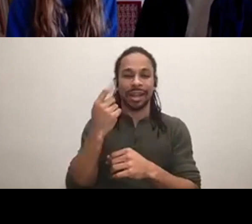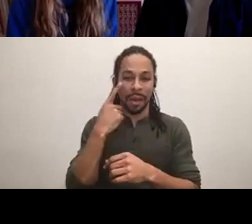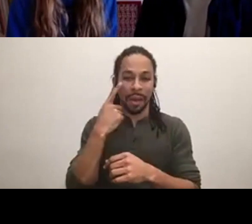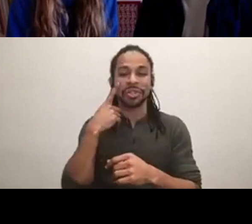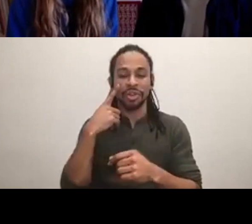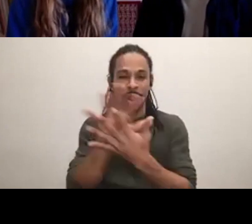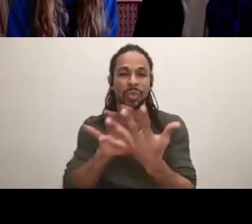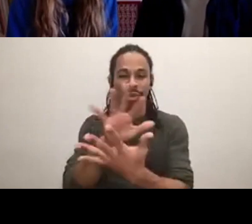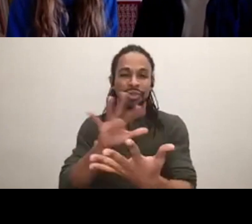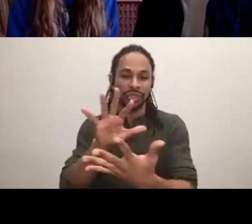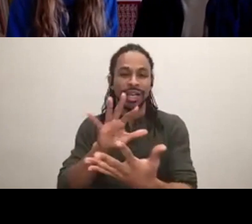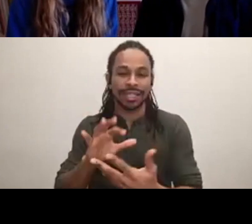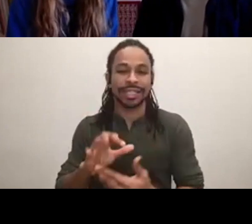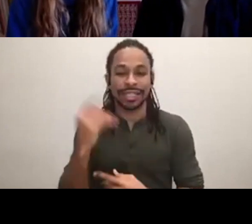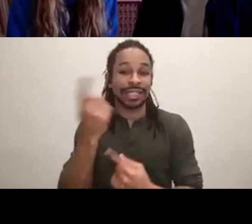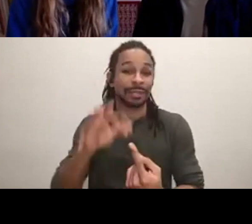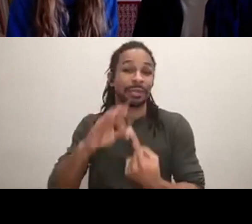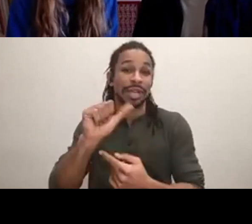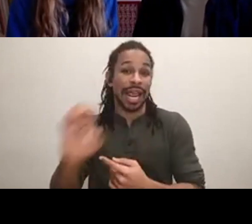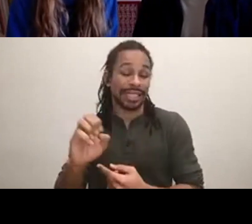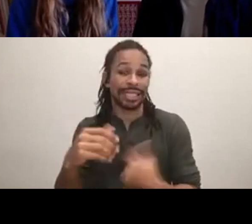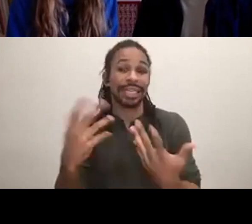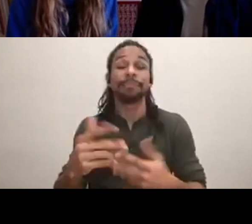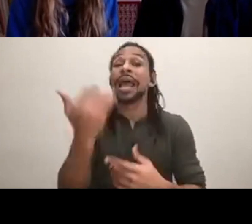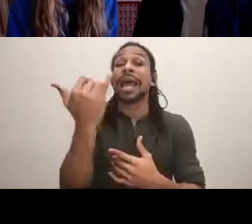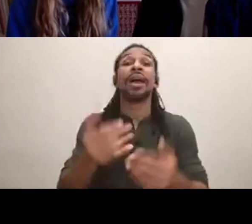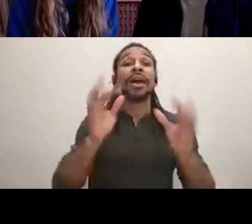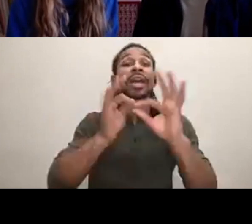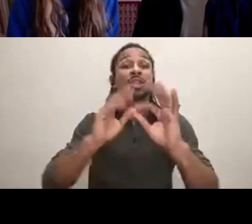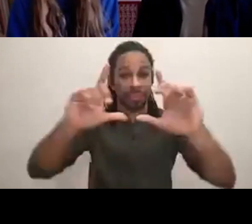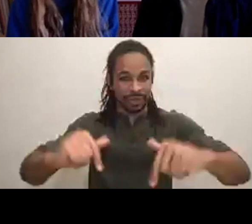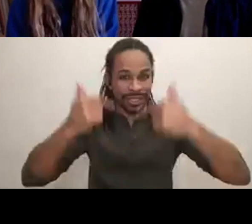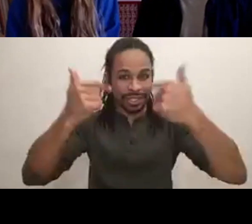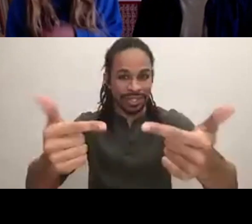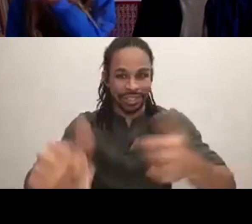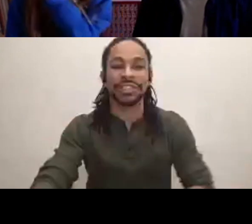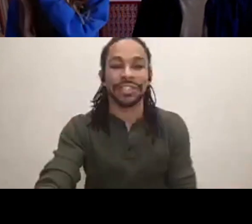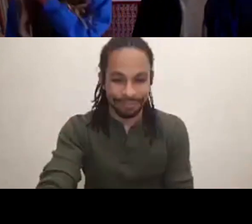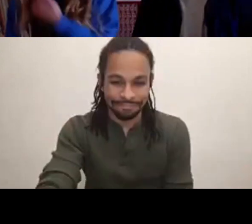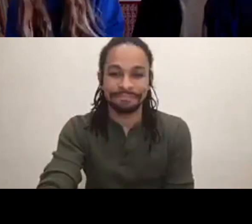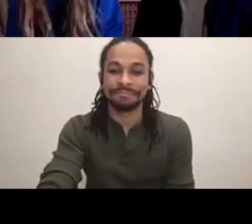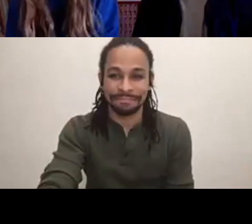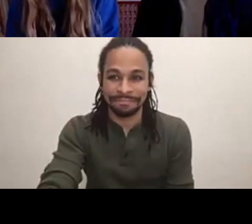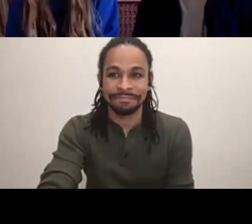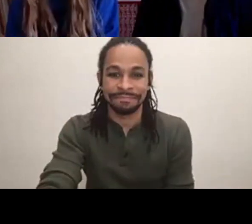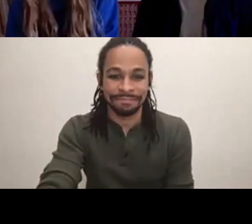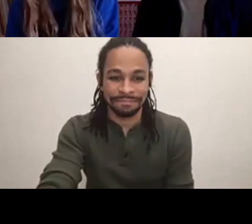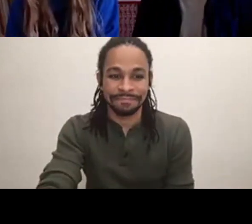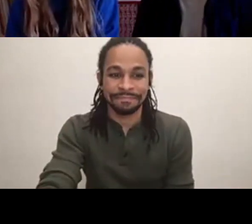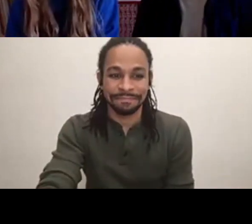I've been having a lot of fun, sort of going through and describing images as I find them